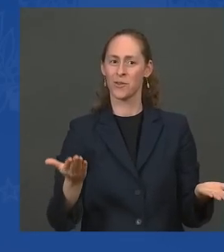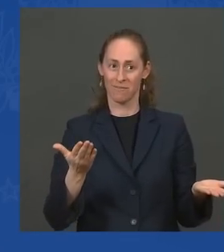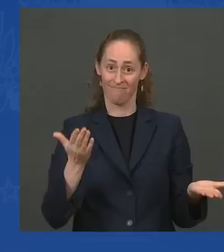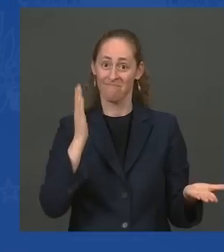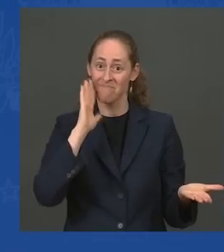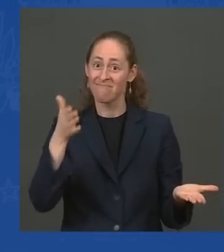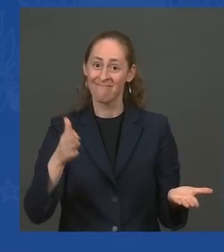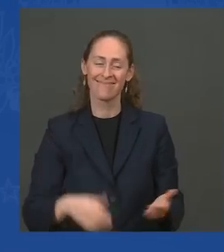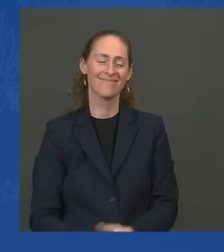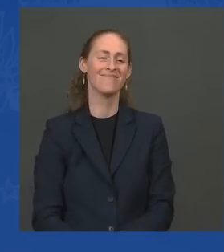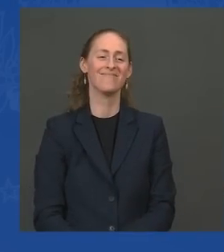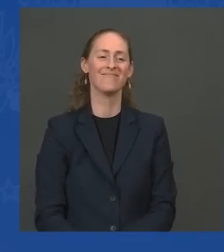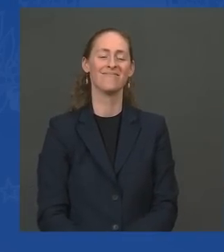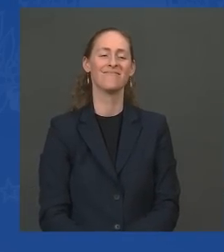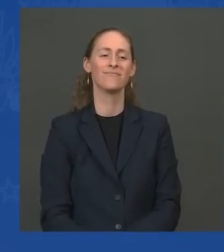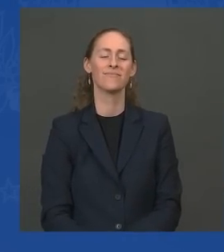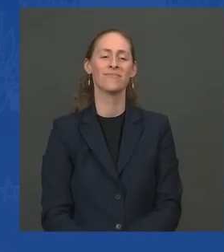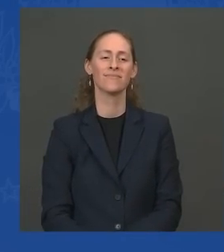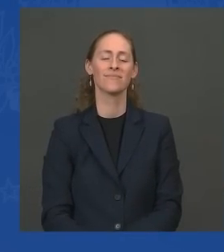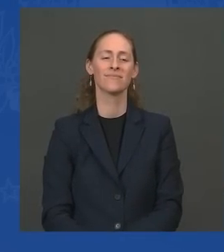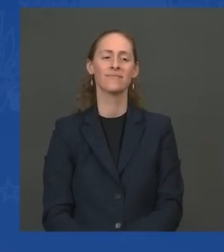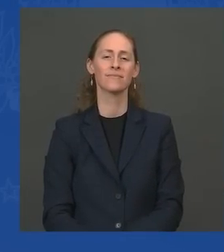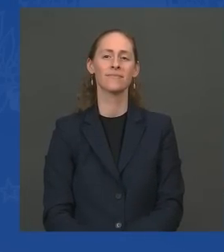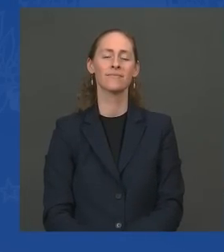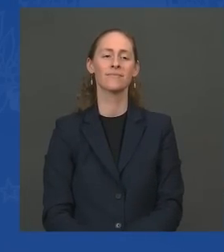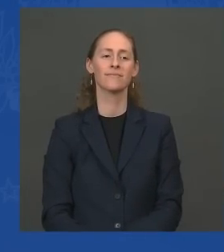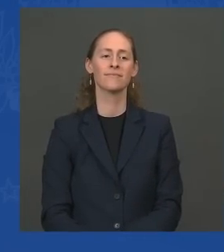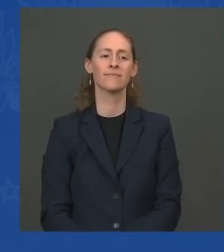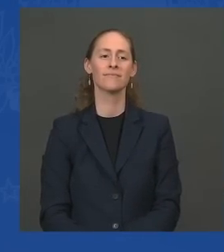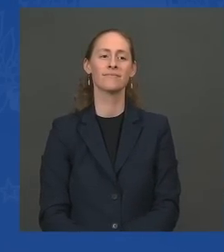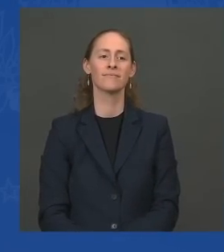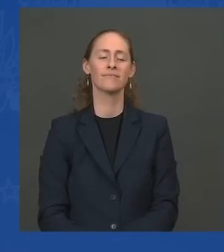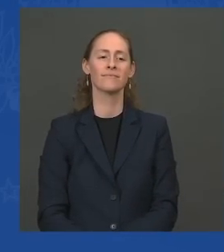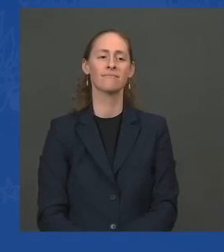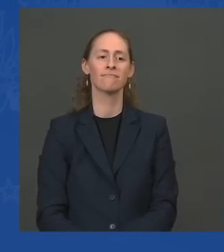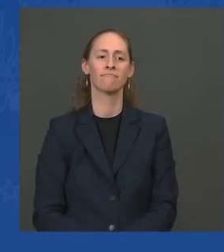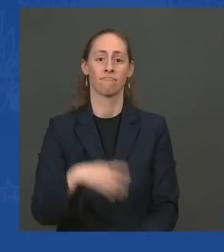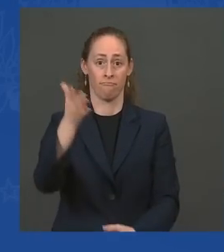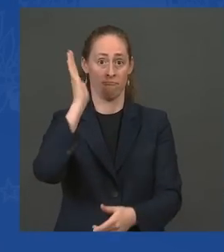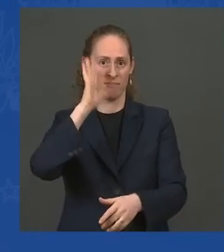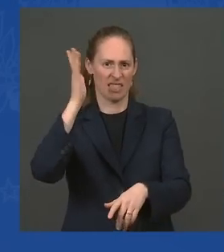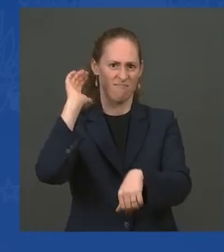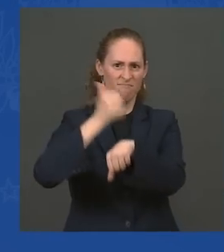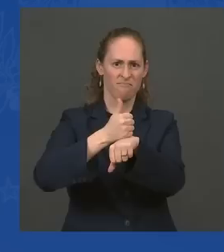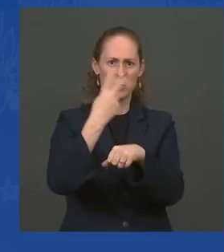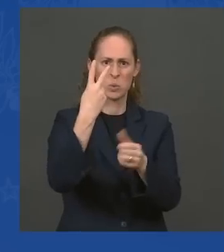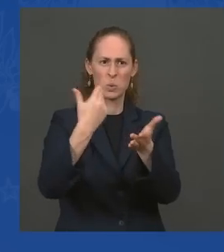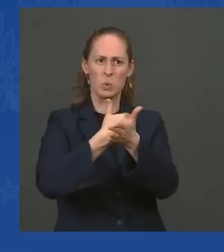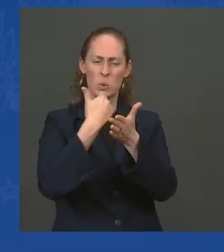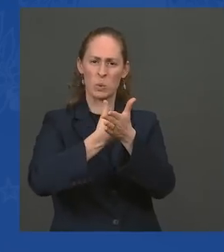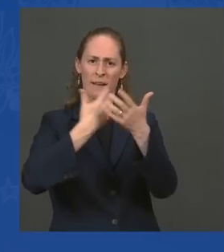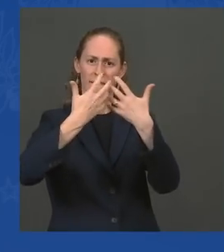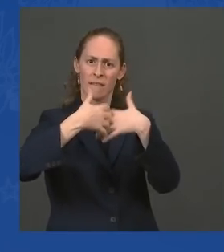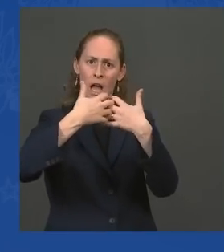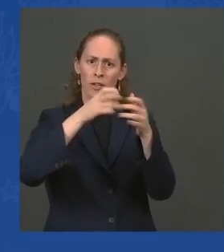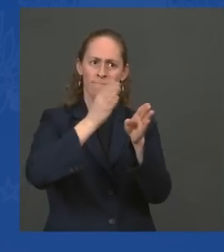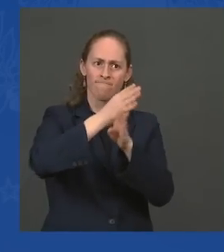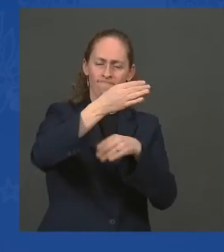and two more plan will soon announce another EV truck, assembly plant and additional EV manufacturing investments.